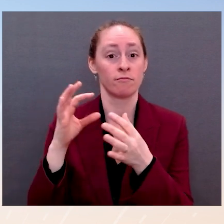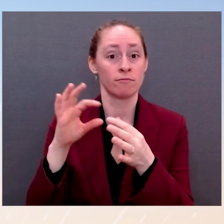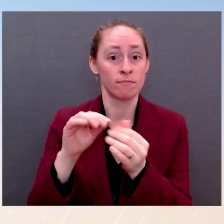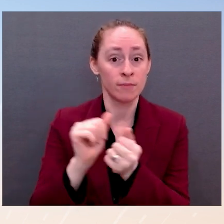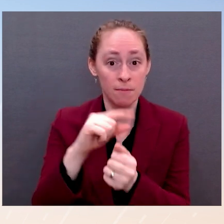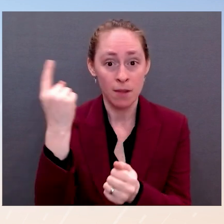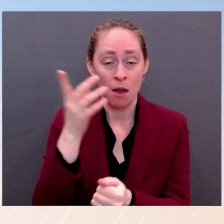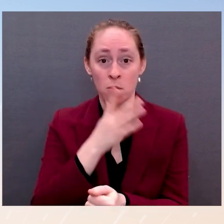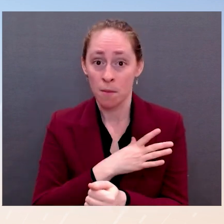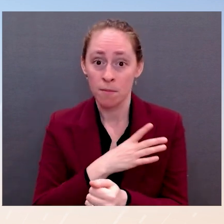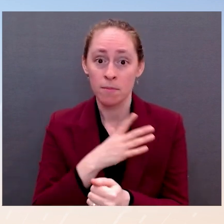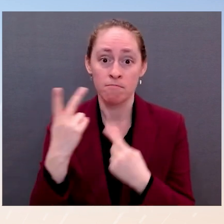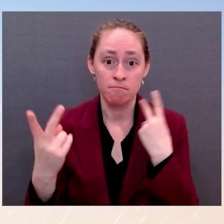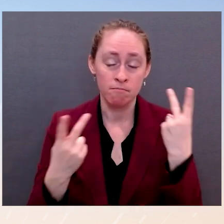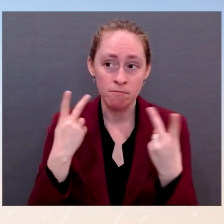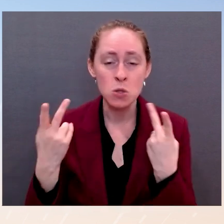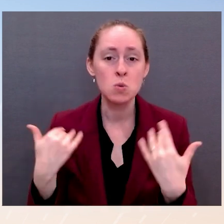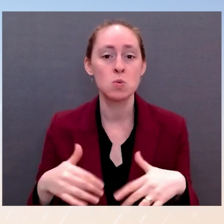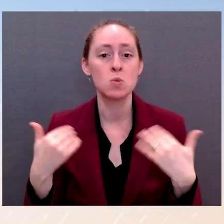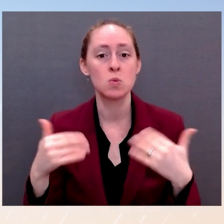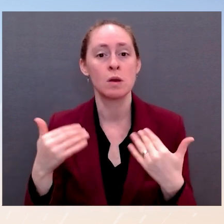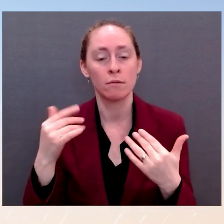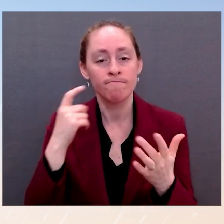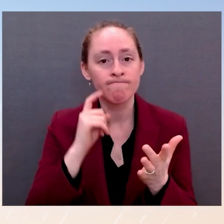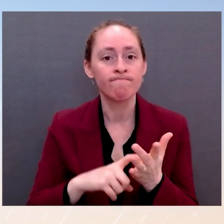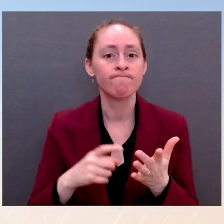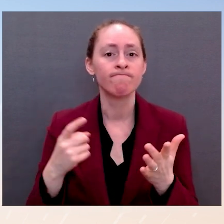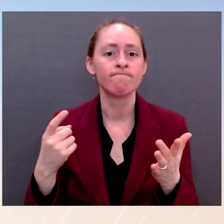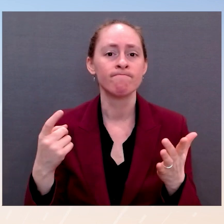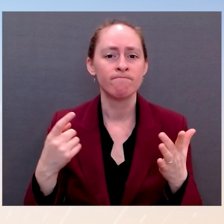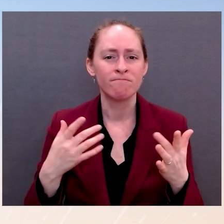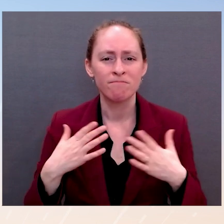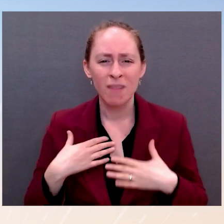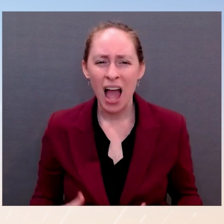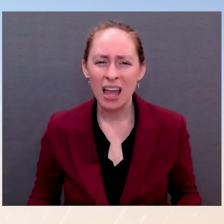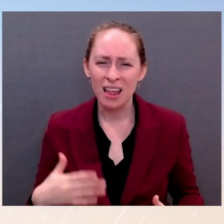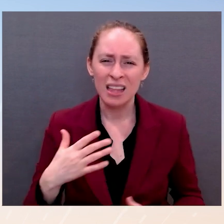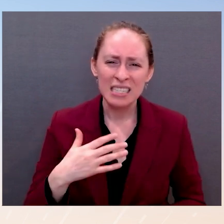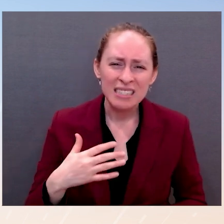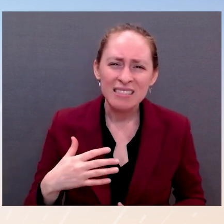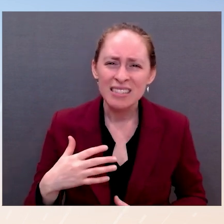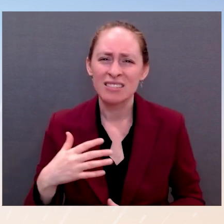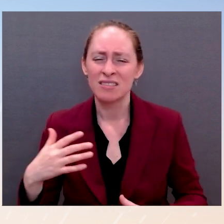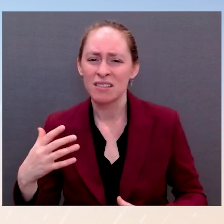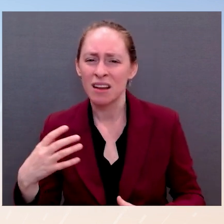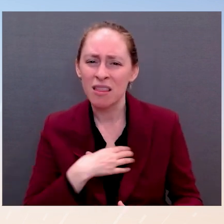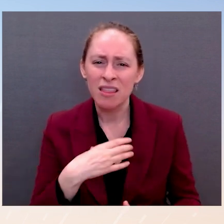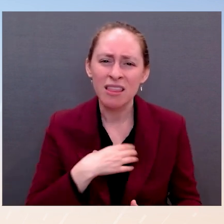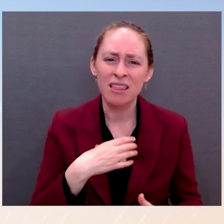from the fact that many of their symptoms and their complaints related to their reproductive tract